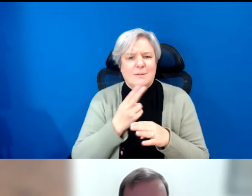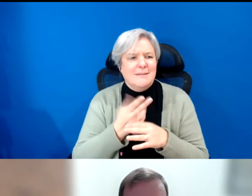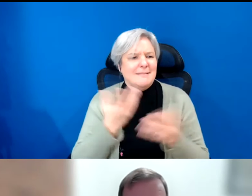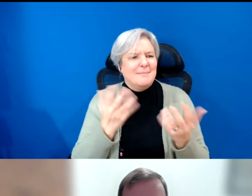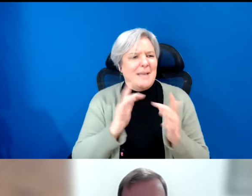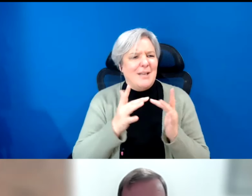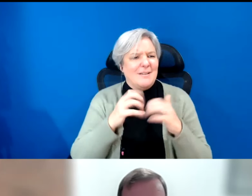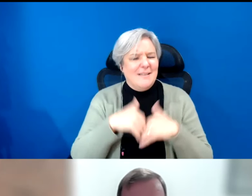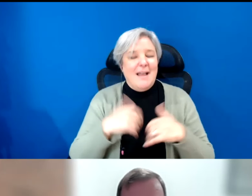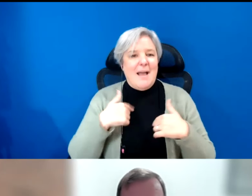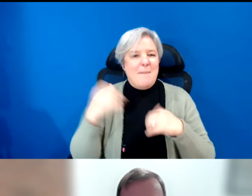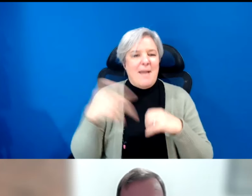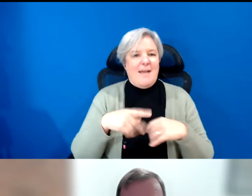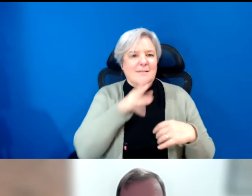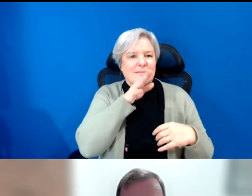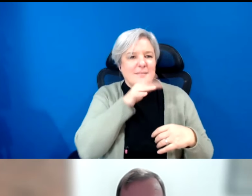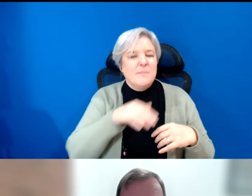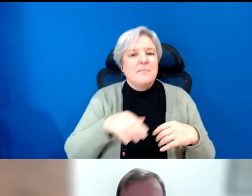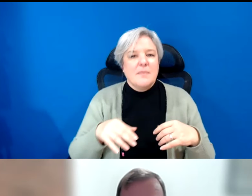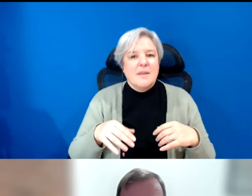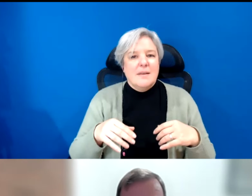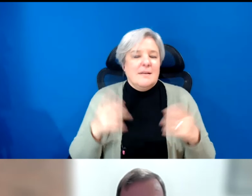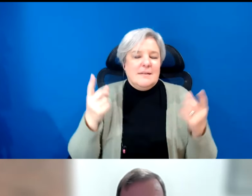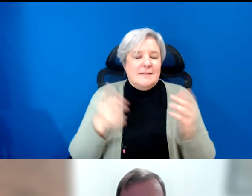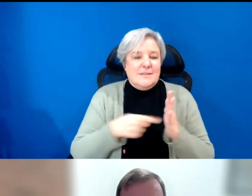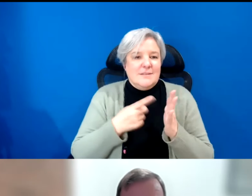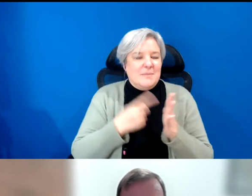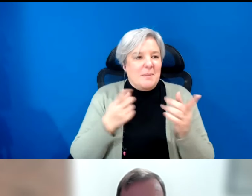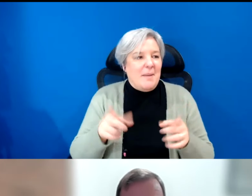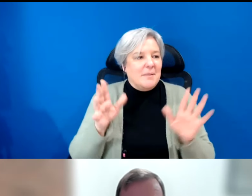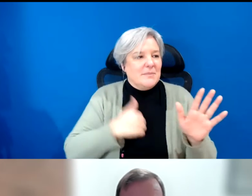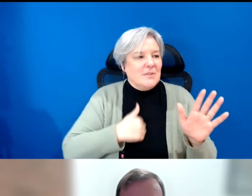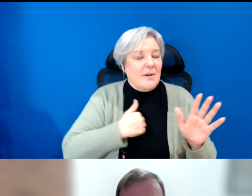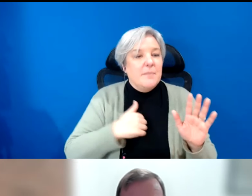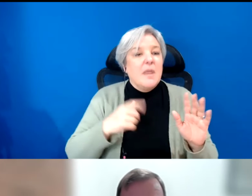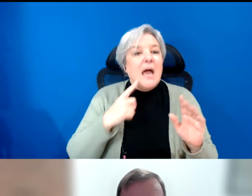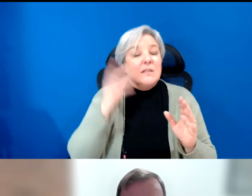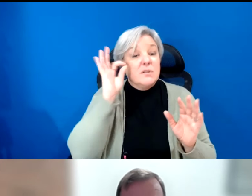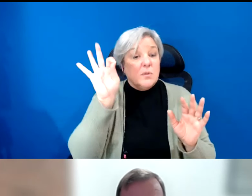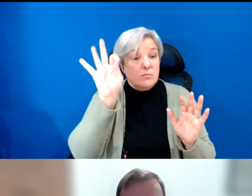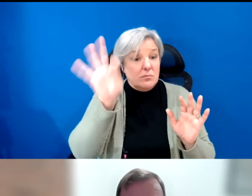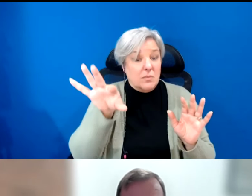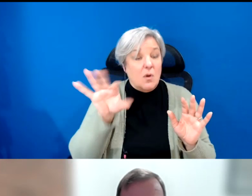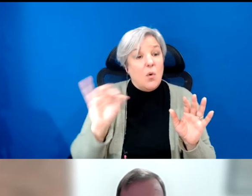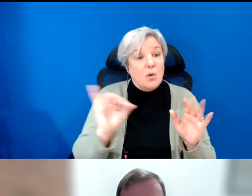But we're back. So sorry. It happens to the best of us too. But I just wanted to put in a plug about the incompletes.